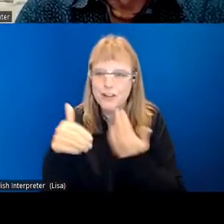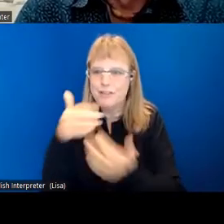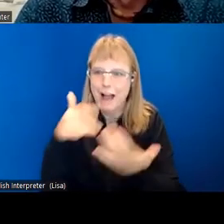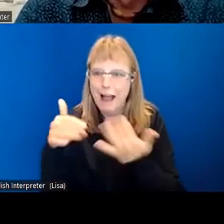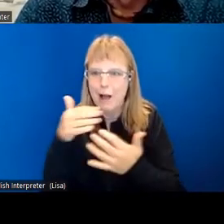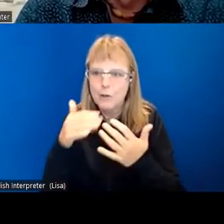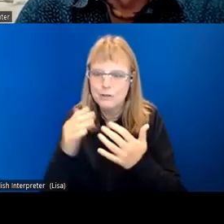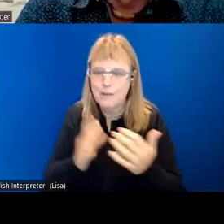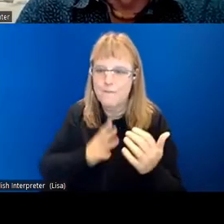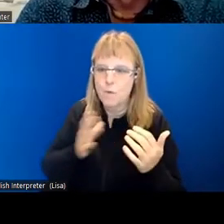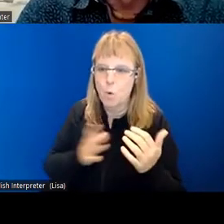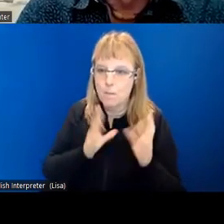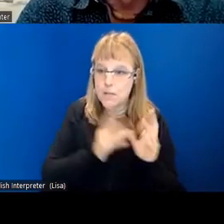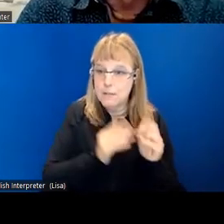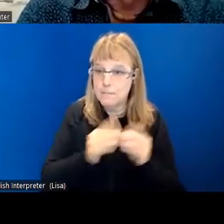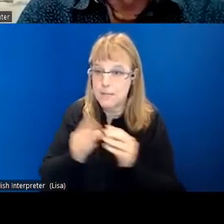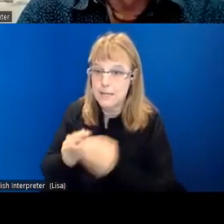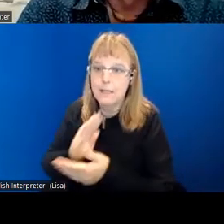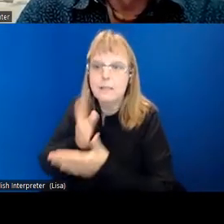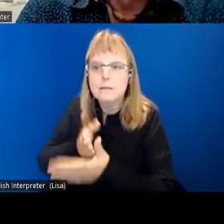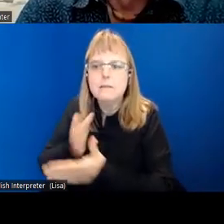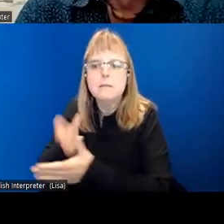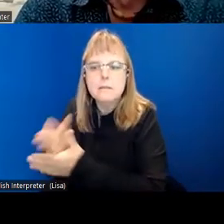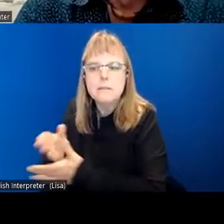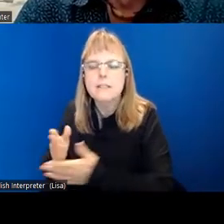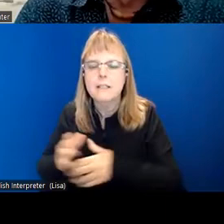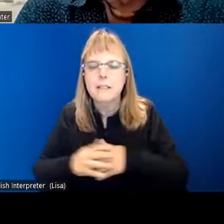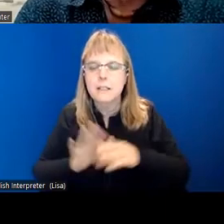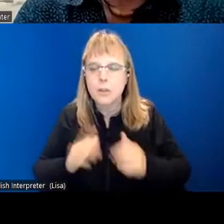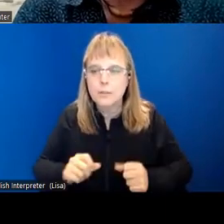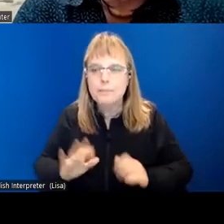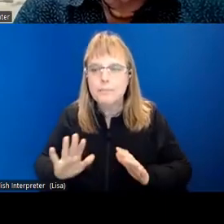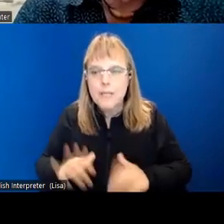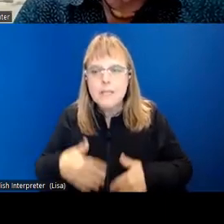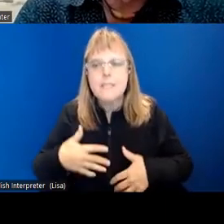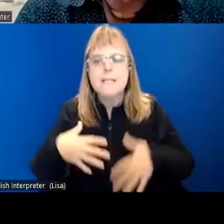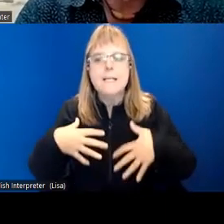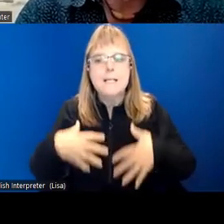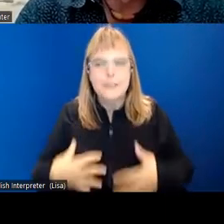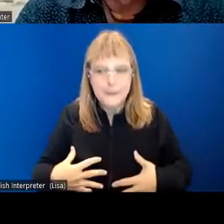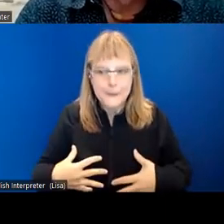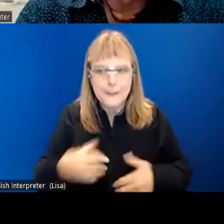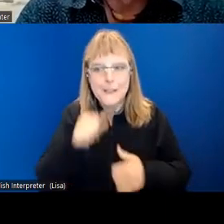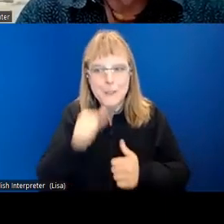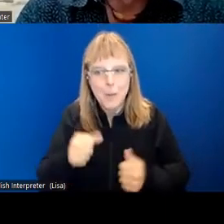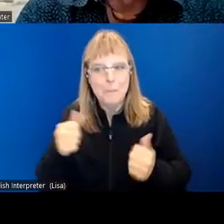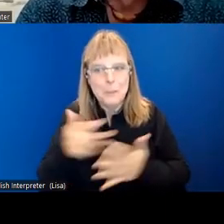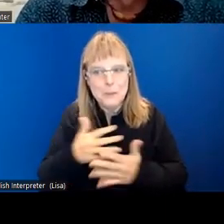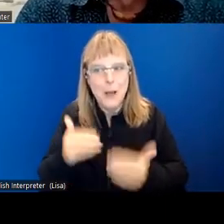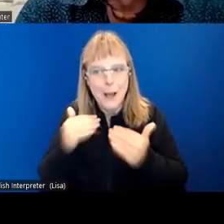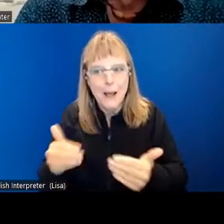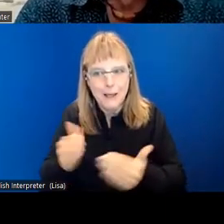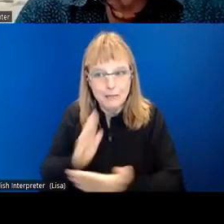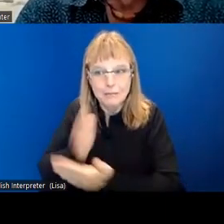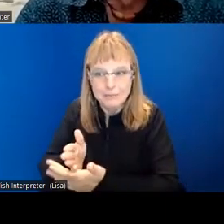and to take a big breath and overcome shyness and to not just hang with the people that you know to be brave that way,